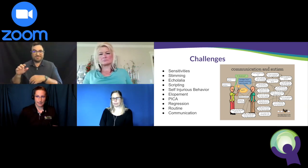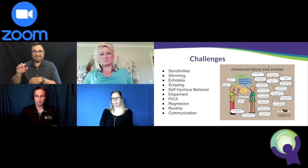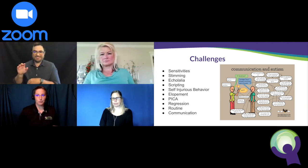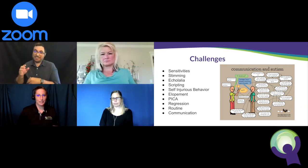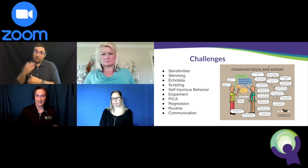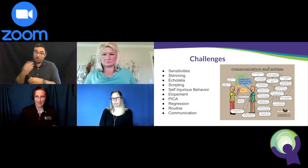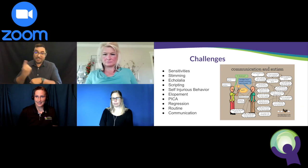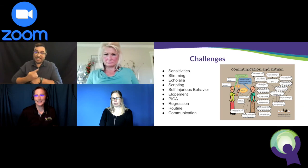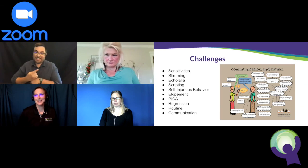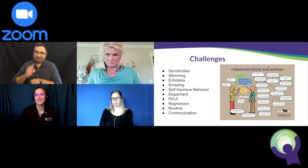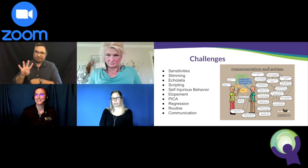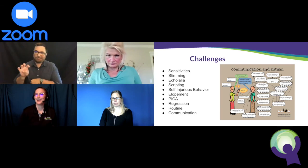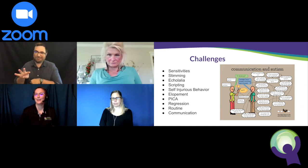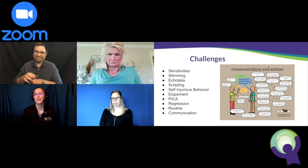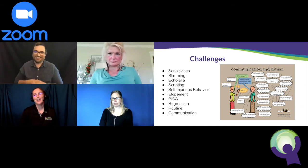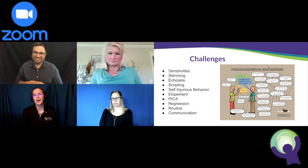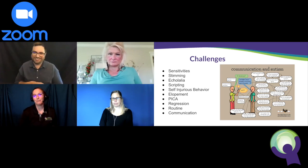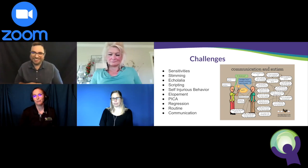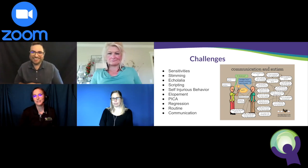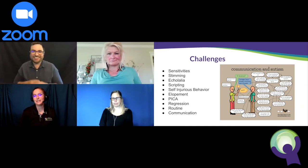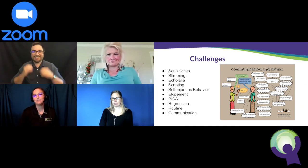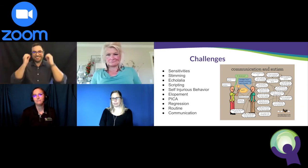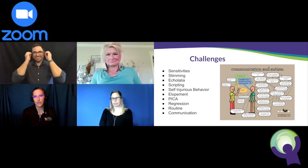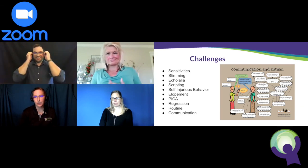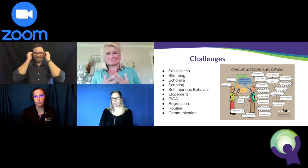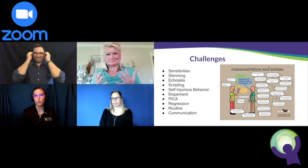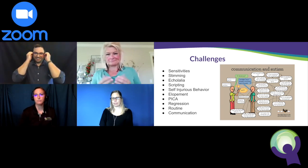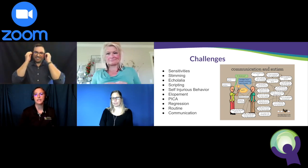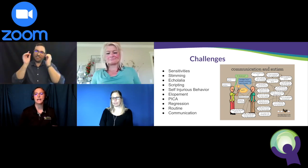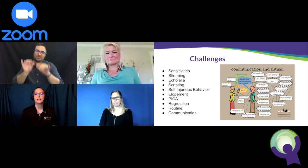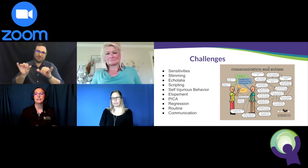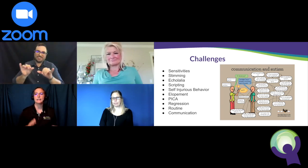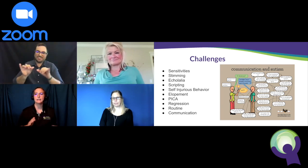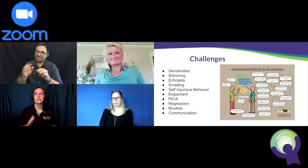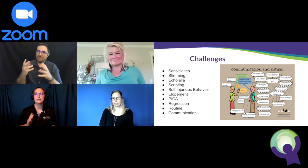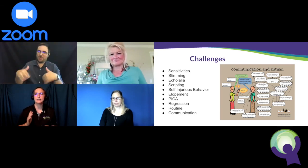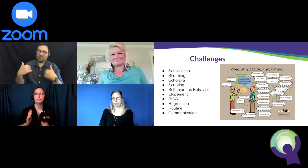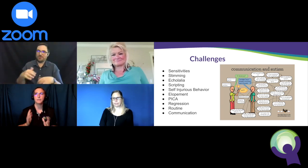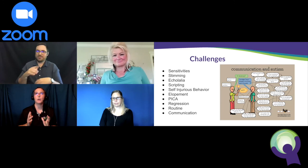just say that. And so routine is very important because people on the autism